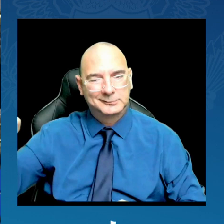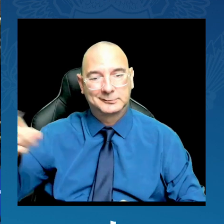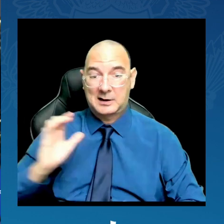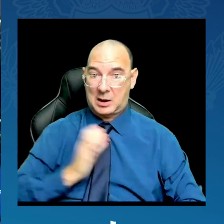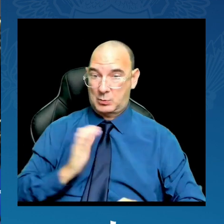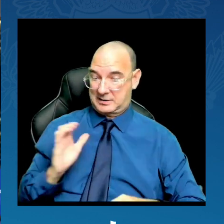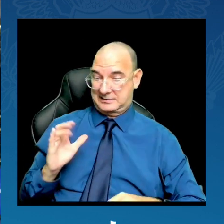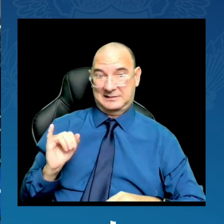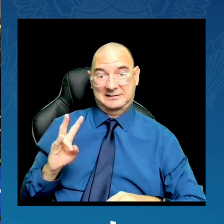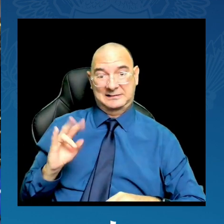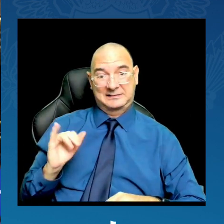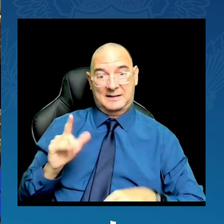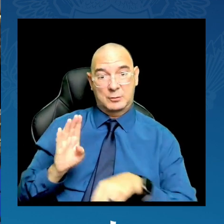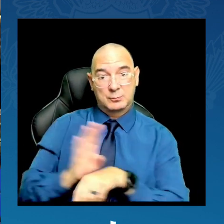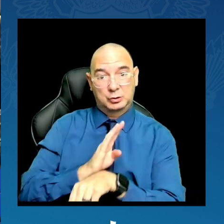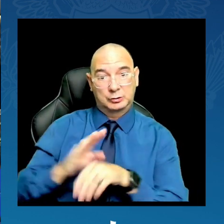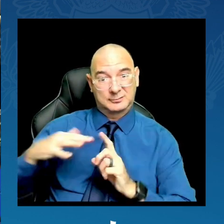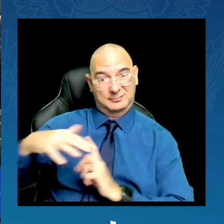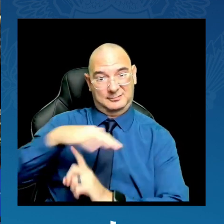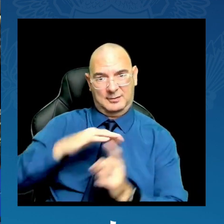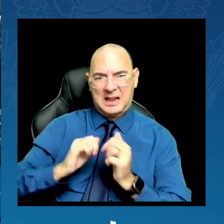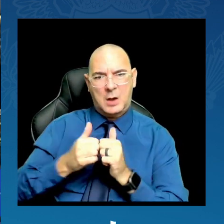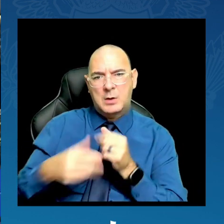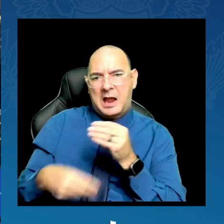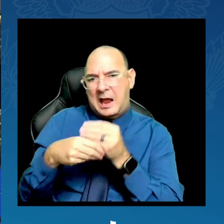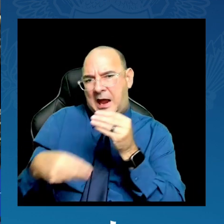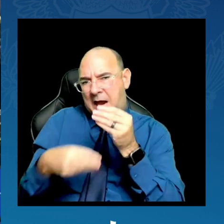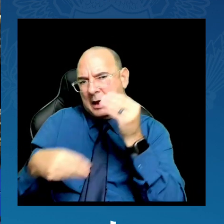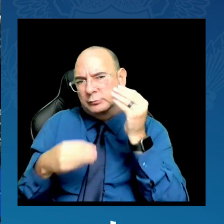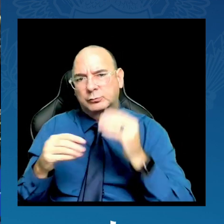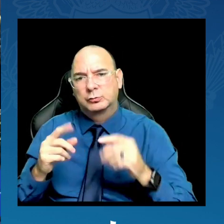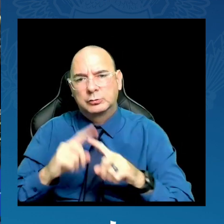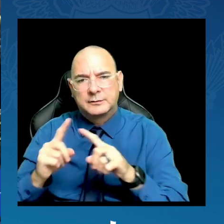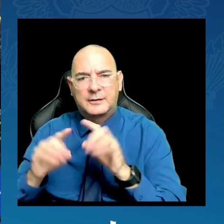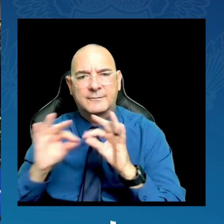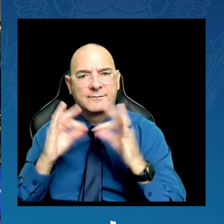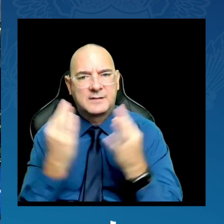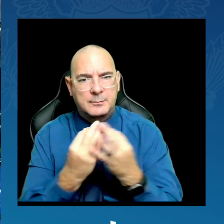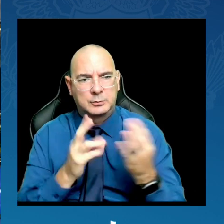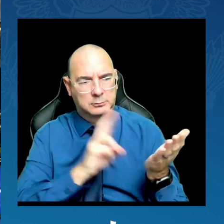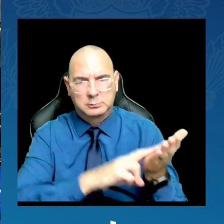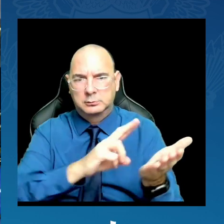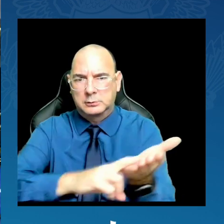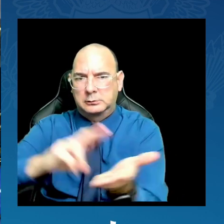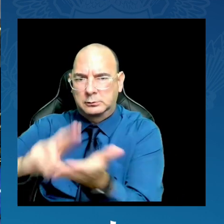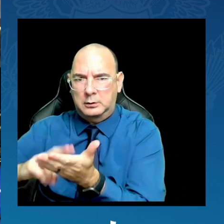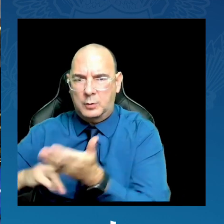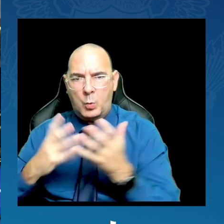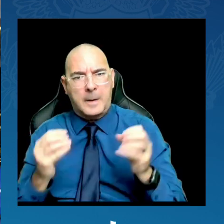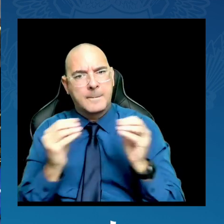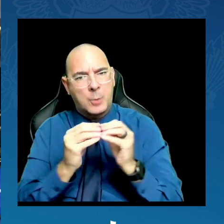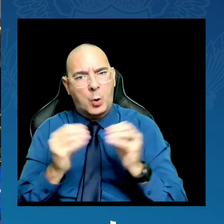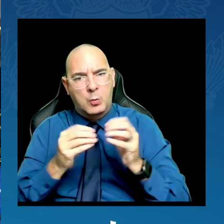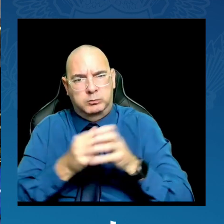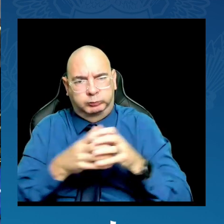is family of signatory nations. We want more Artemis as partners. My colleague Mallory Stewart, the Assistant Secretary of State